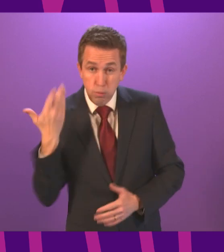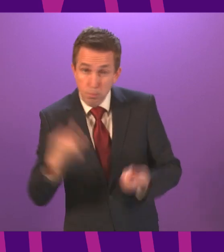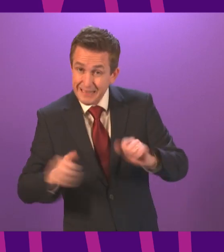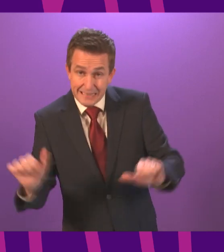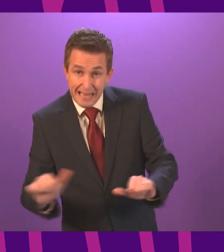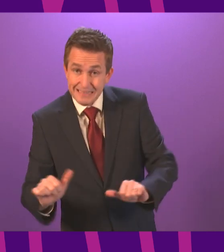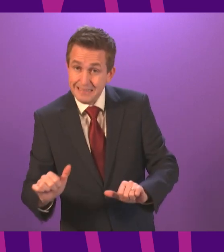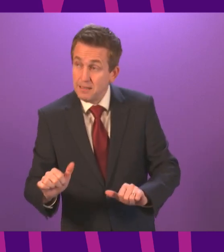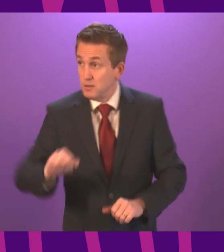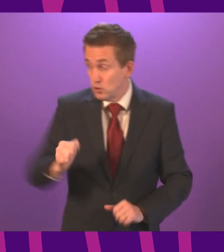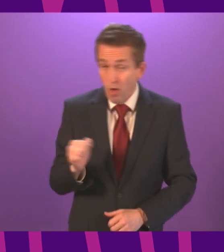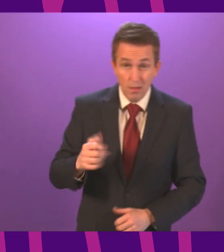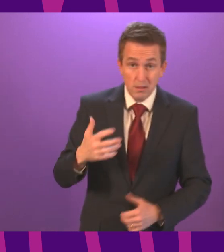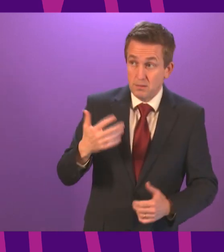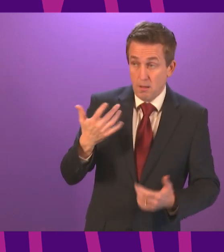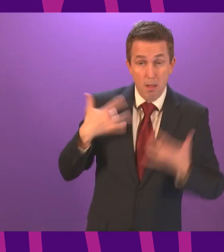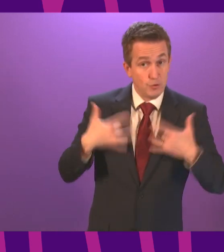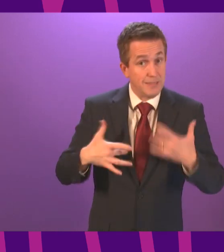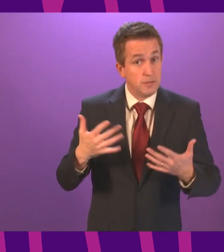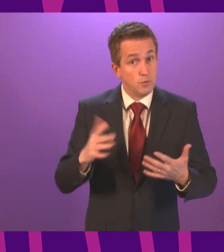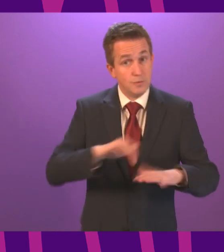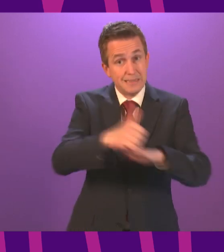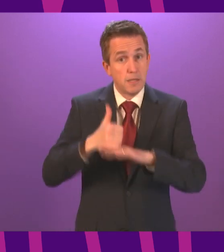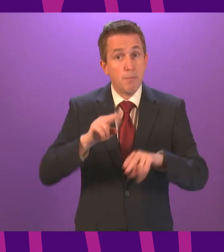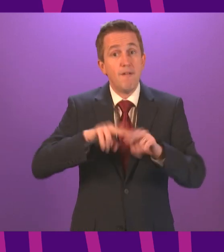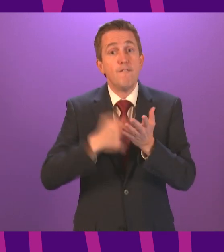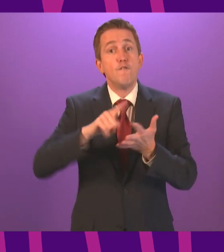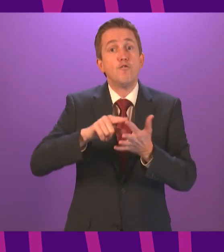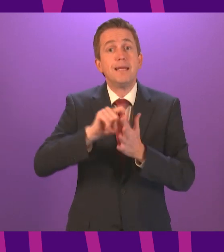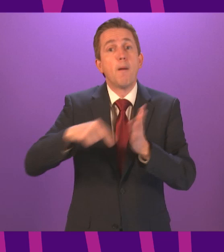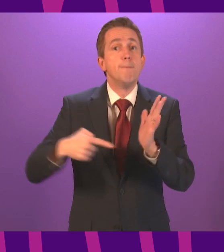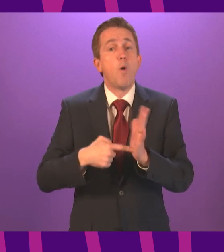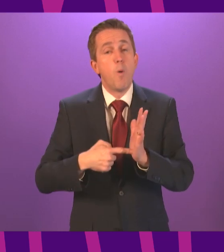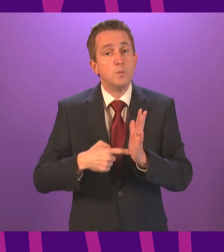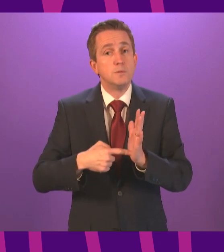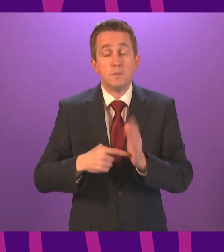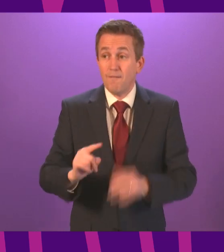free port status. The first free ports in England are expected to open next year.